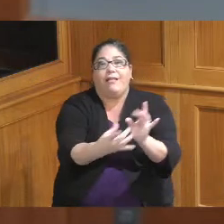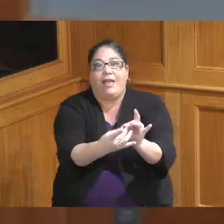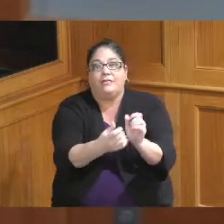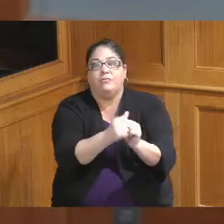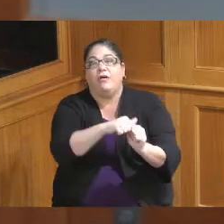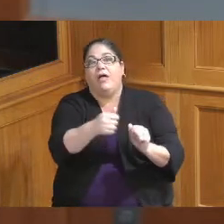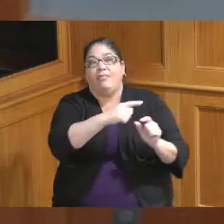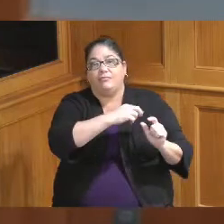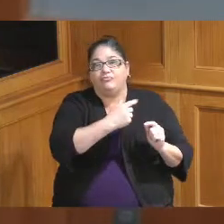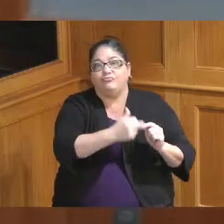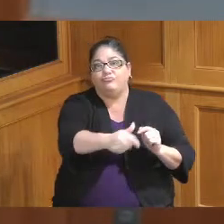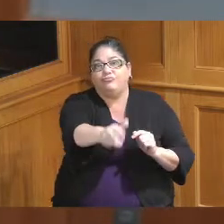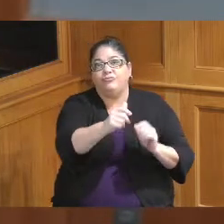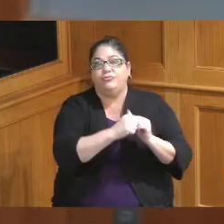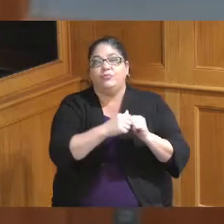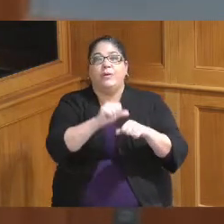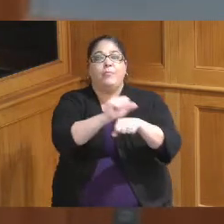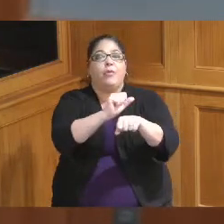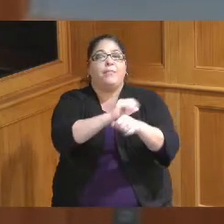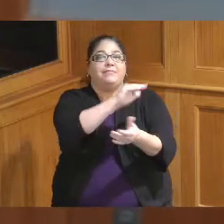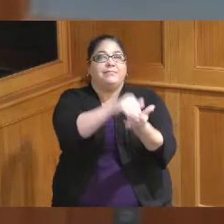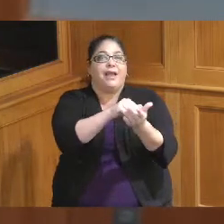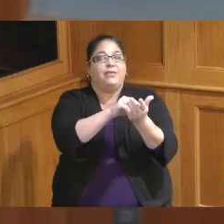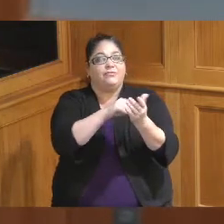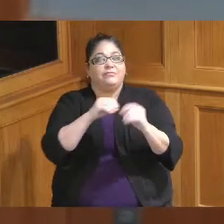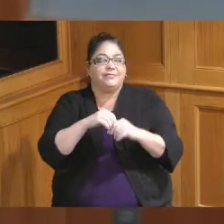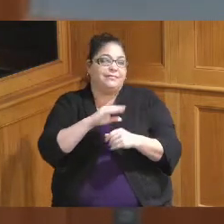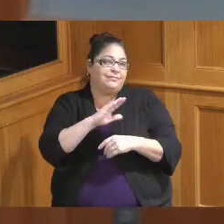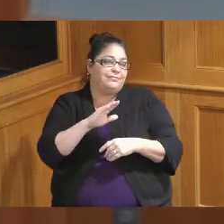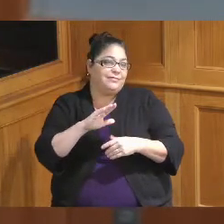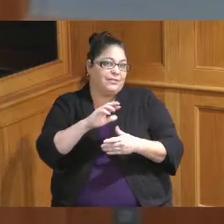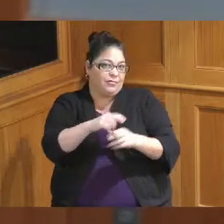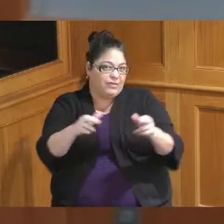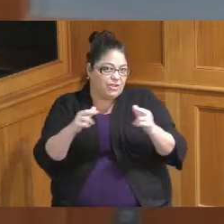of the many employment centers within the city and region and the grant amount request and